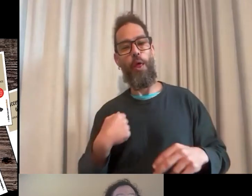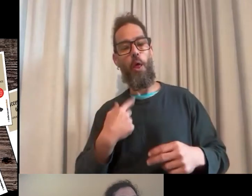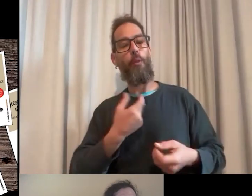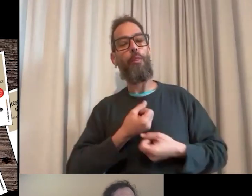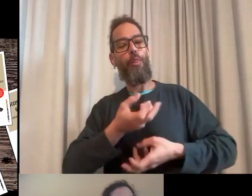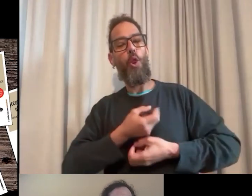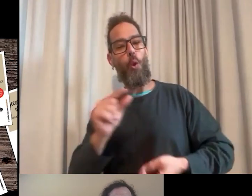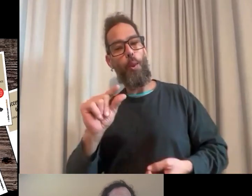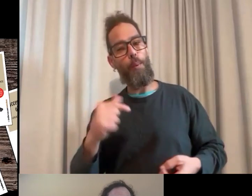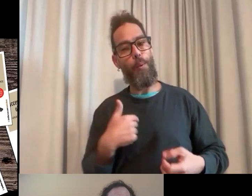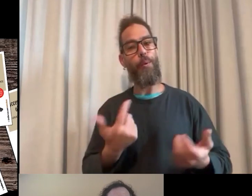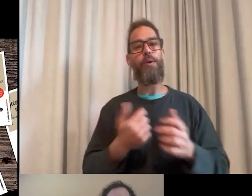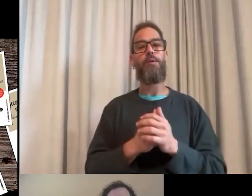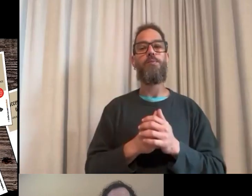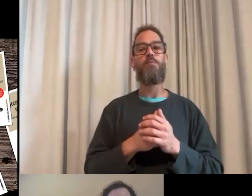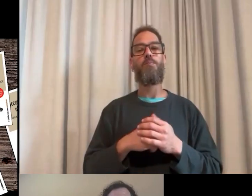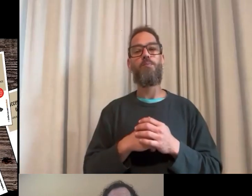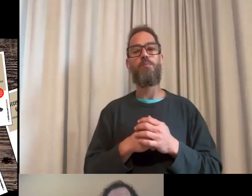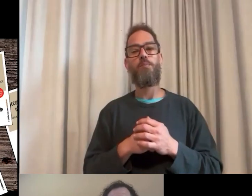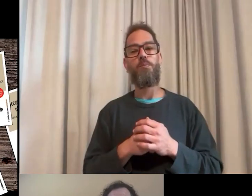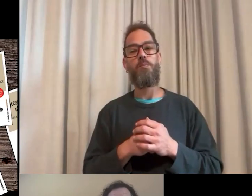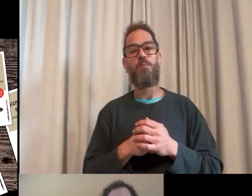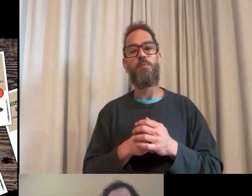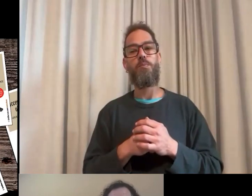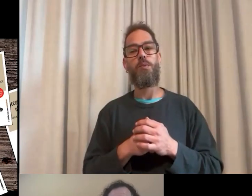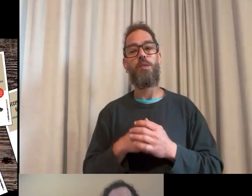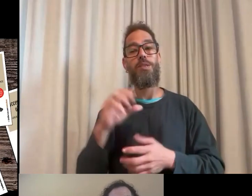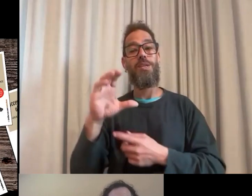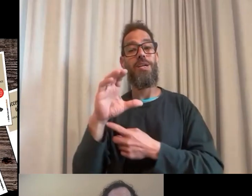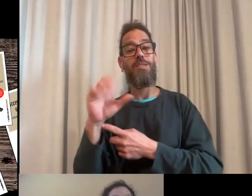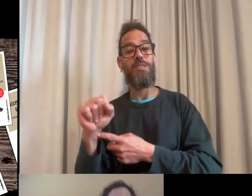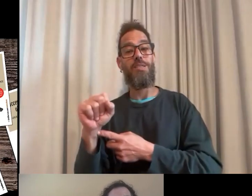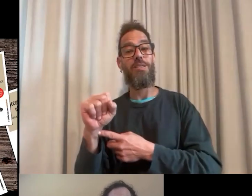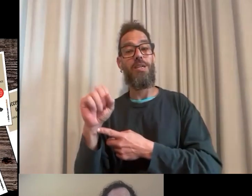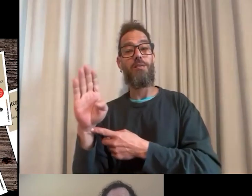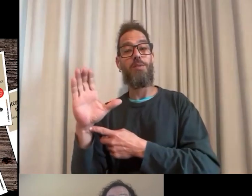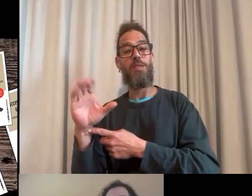But at the same time as well, the Canadian School of Public Service, CSPS, as you can imagine,